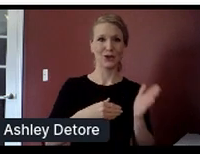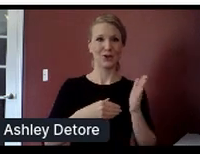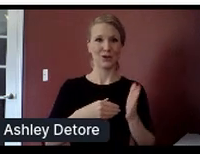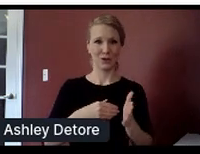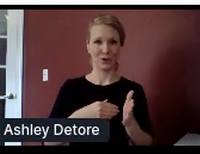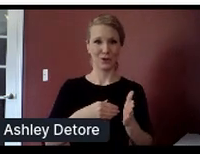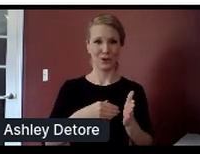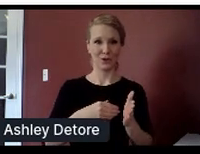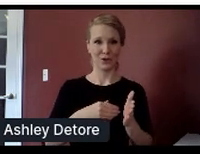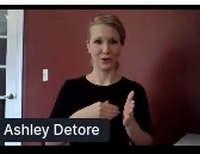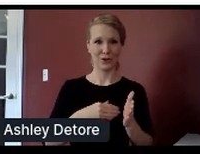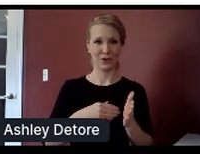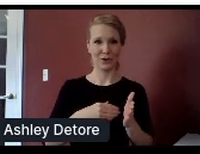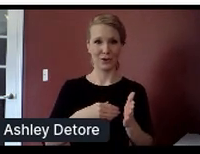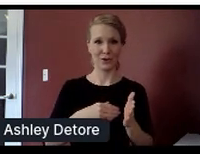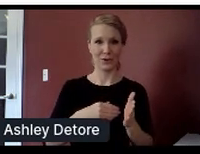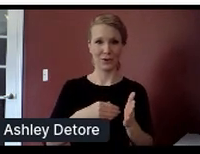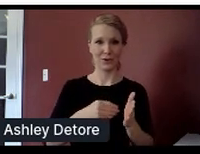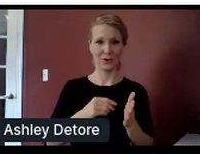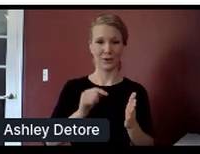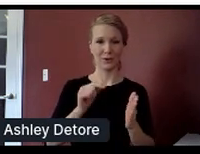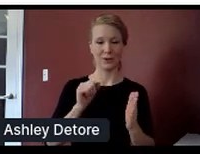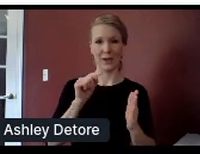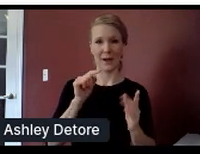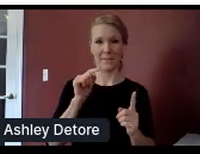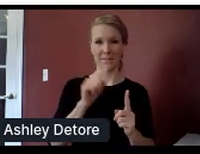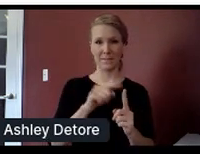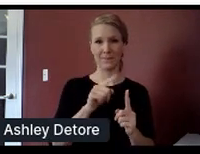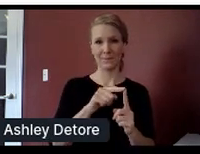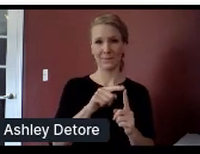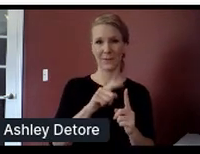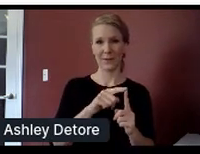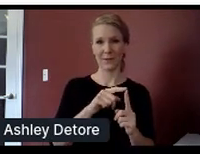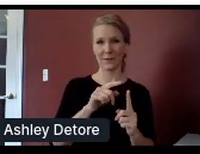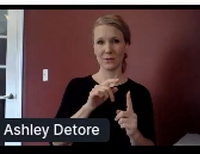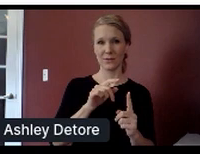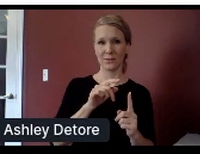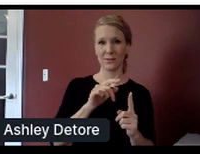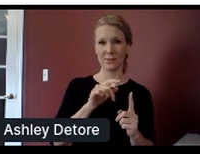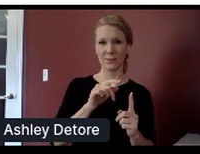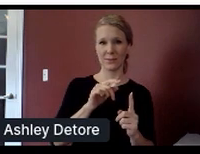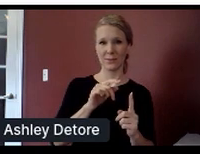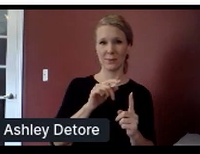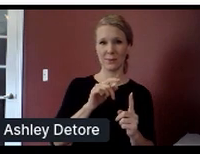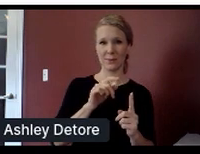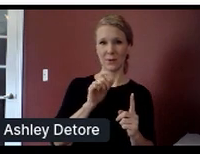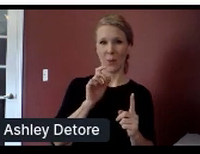So they met at WSU, I think their sophomore year, maybe.